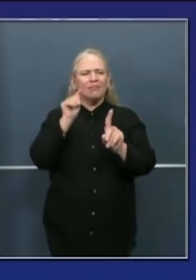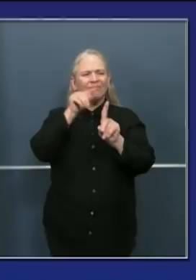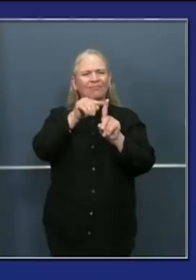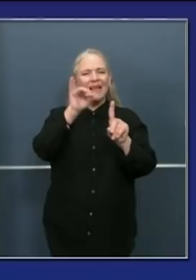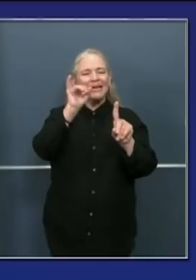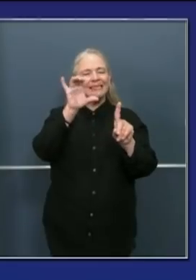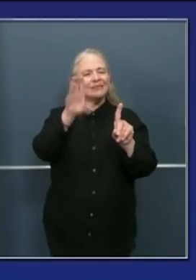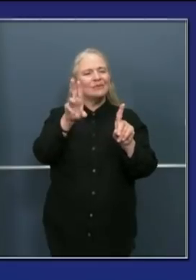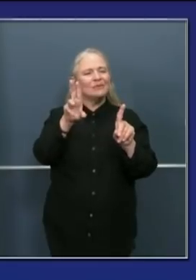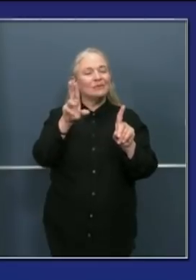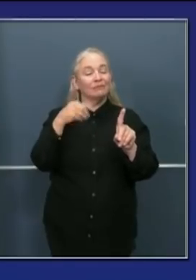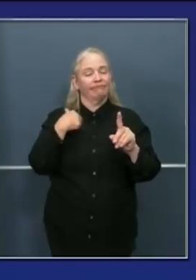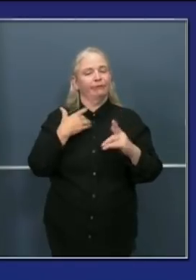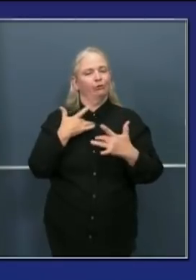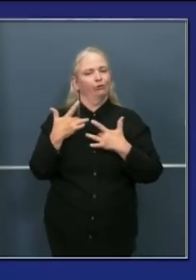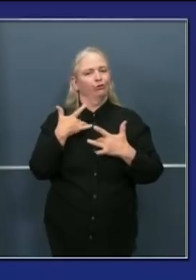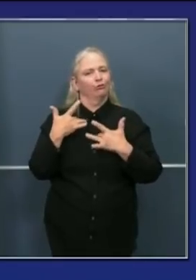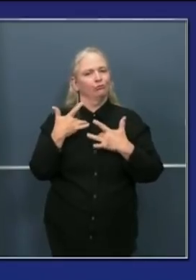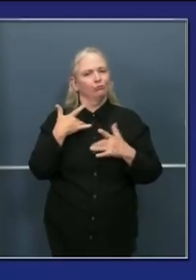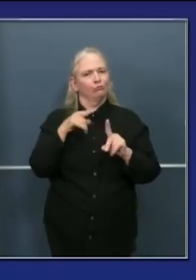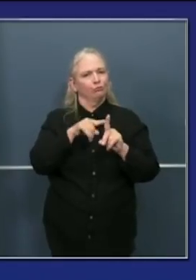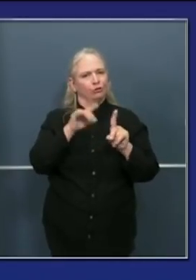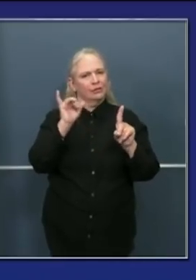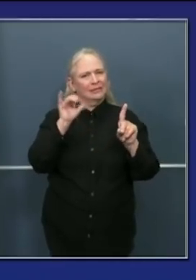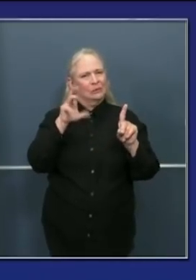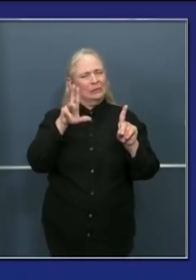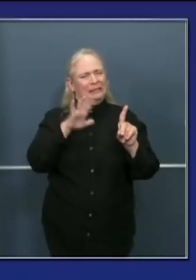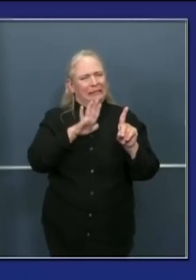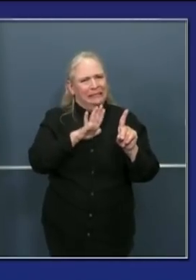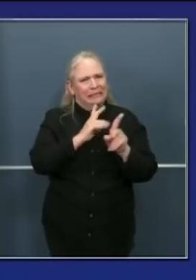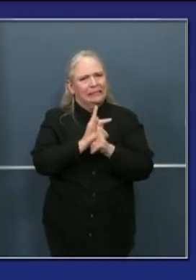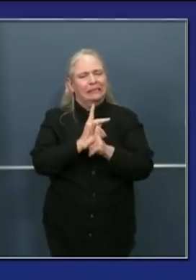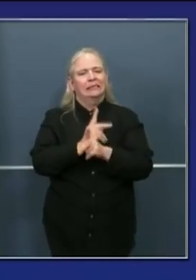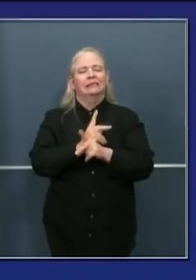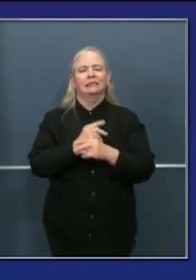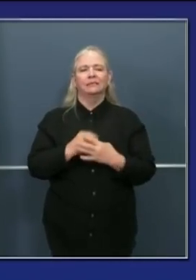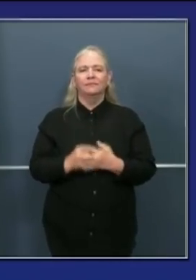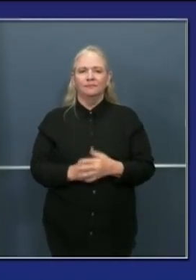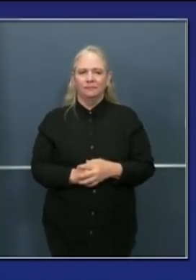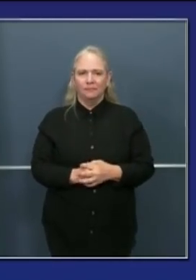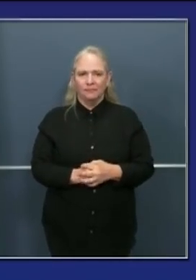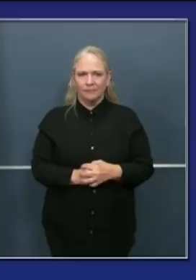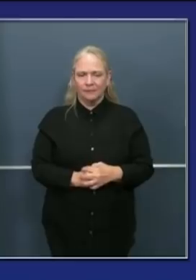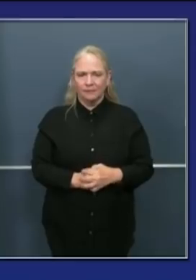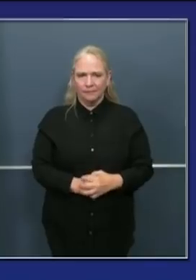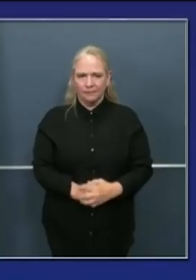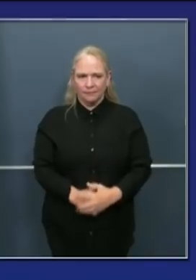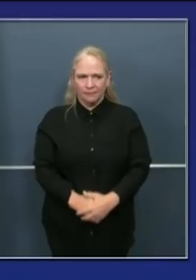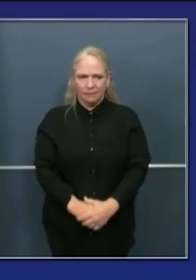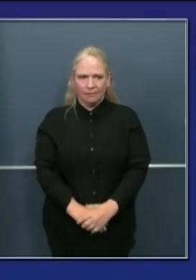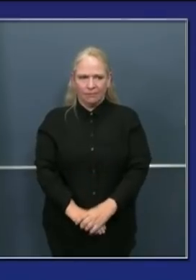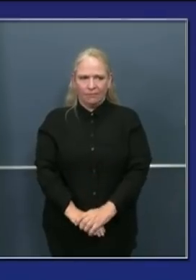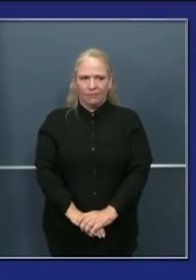IN THE AGGREGATE AND VENTILATORS AND AGAIN ICU NUMBERS ARE ALWAYS A TOP CONCERN AND OUR CAPACITIES